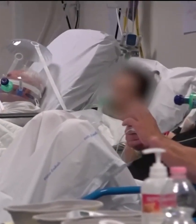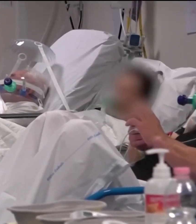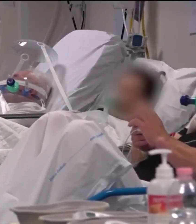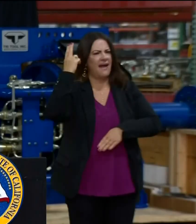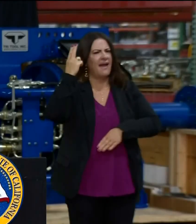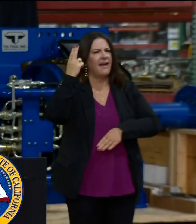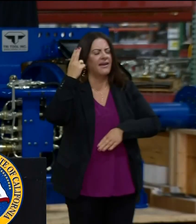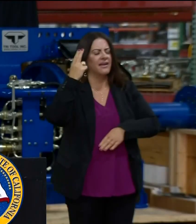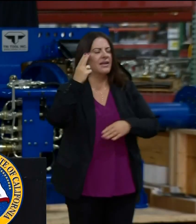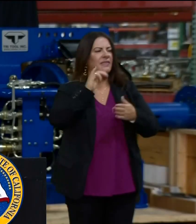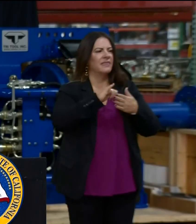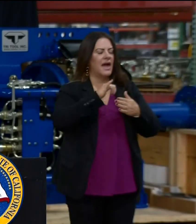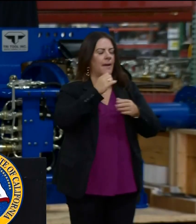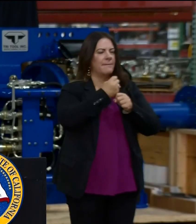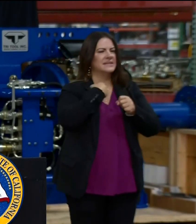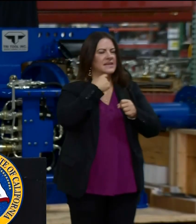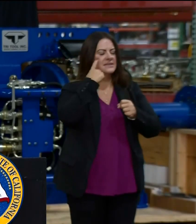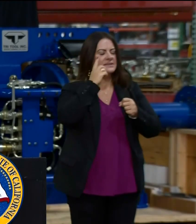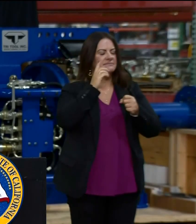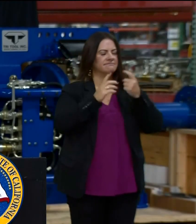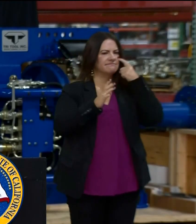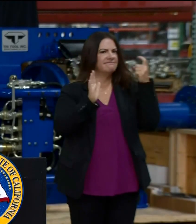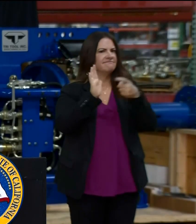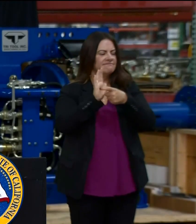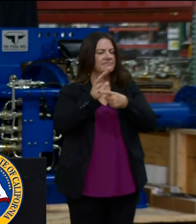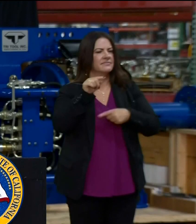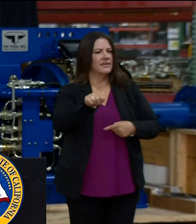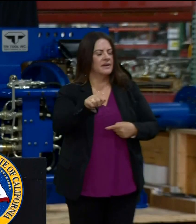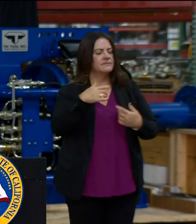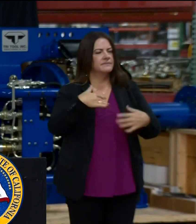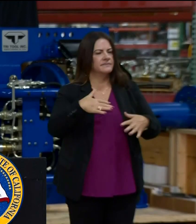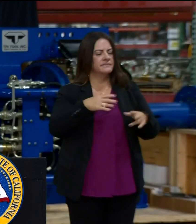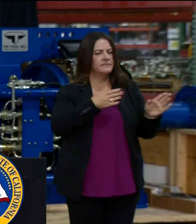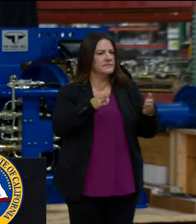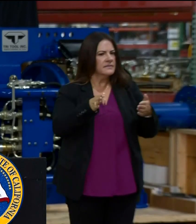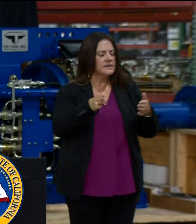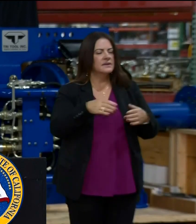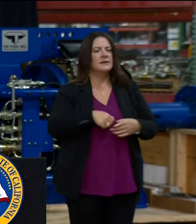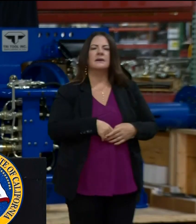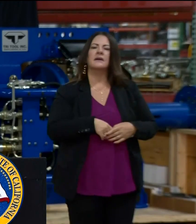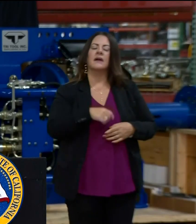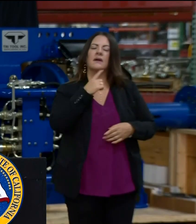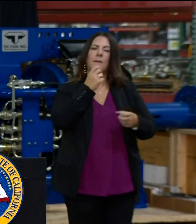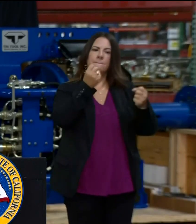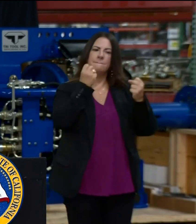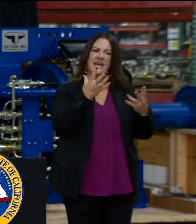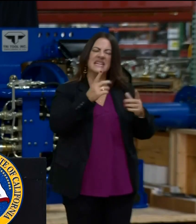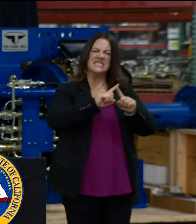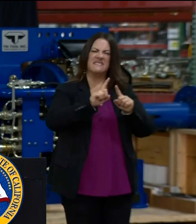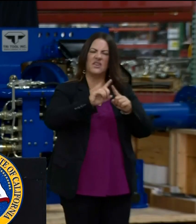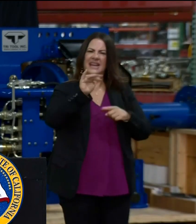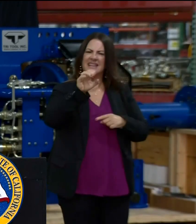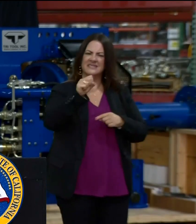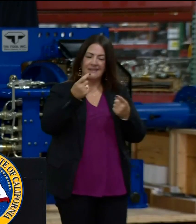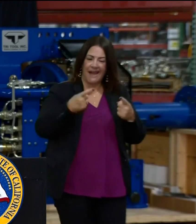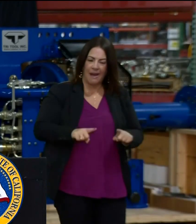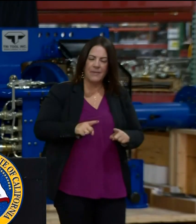DISTURBING CURRENTLY IN CALIFORNIA THAN IN IMPERIAL COUNTY DISTURBING CURRENTLY IN CALIFORNIA THAN IN IMPERIAL COUNTY WHERE DISTURBING CURRENTLY IN CALIFORNIA THAN IN IMPERIAL COUNTY WHERE THE DISTURBING CURRENTLY IN CALIFORNIA THAN IN IMPERIAL COUNTY WHERE THE POSITIVITY CALIFORNIA THAN IN IMPERIAL COUNTY WHERE THE POSITIVITY CALIFORNIA THAN IN IMPERIAL COUNTY WHERE THE POSITIVITY RATE CALIFORNIA THAN IN IMPERIAL COUNTY WHERE THE POSITIVITY RATE IS CALIFORNIA THAN IN IMPERIAL COUNTY WHERE THE POSITIVITY RATE IS APPROACHING CALIFORNIA THAN IN IMPERIAL COUNTY WHERE THE POSITIVITY RATE IS APPROACHING A COUNTY WHERE THE POSITIVITY RATE IS APPROACHING A COUNTY WHERE THE POSITIVITY RATE IS APPROACHING A STAGGERING COUNTY WHERE THE POSITIVITY RATE IS APPROACHING A STAGGERING TWENTY COUNTY WHERE THE POSITIVITY RATE IS APPROACHING A STAGGERING TWENTY THREE COUNTY WHERE THE POSITIVITY RATE IS APPROACHING A STAGGERING TWENTY THREE PERCENT RATE IS APPROACHING A STAGGERING TWENTY THREE PERCENT RATE IS APPROACHING A STAGGERING TWENTY THREE PERCENT .TWENTY RATE IS APPROACHING A STAGGERING TWENTY THREE PERCENT .TWENTY THREE RATE IS APPROACHING A STAGGERING TWENTY THREE PERCENT .TWENTY THREE PERCENT RATE IS APPROACHING A STAGGERING TWENTY THREE PERCENT .TWENTY THREE PERCENT TELLS RATE IS APPROACHING A STAGGERING TWENTY THREE PERCENT .TWENTY THREE PERCENT TELLS US STAGGERING TWENTY THREE PERCENT .TWENTY THREE PERCENT TELLS US